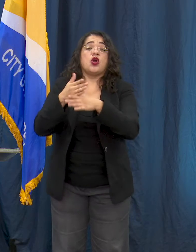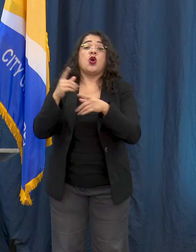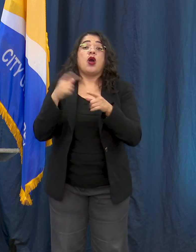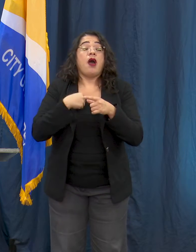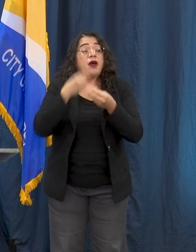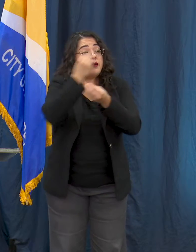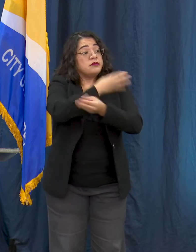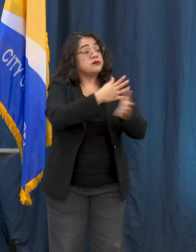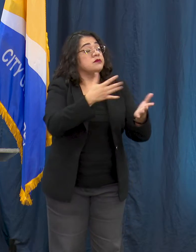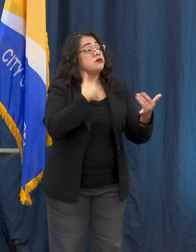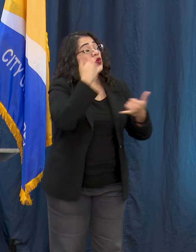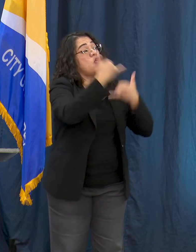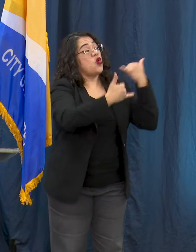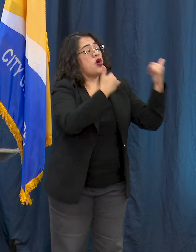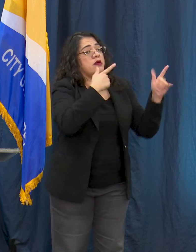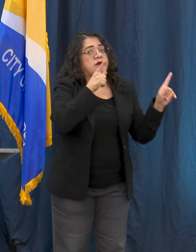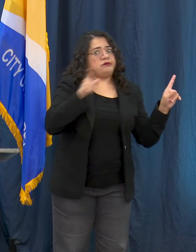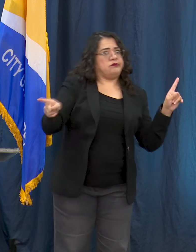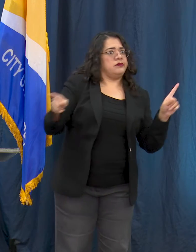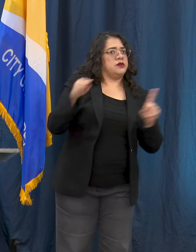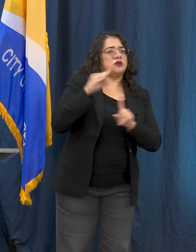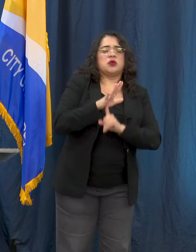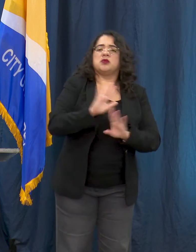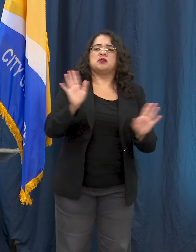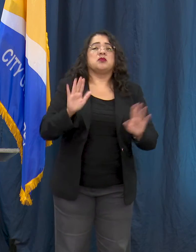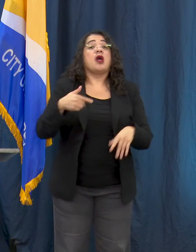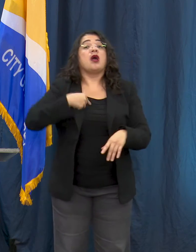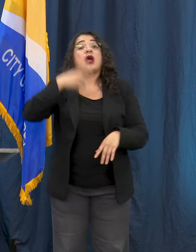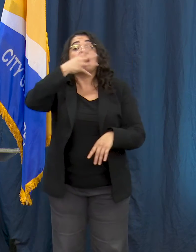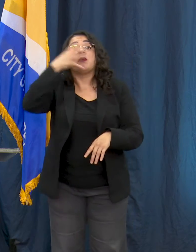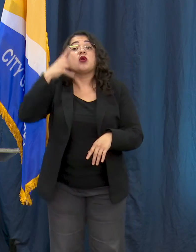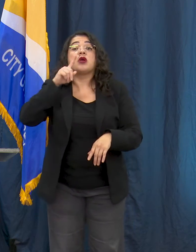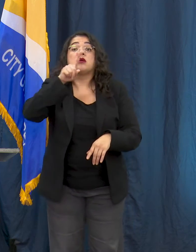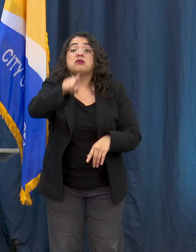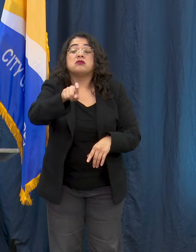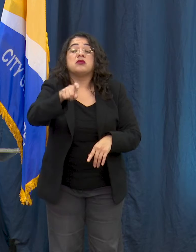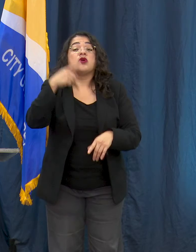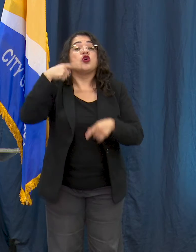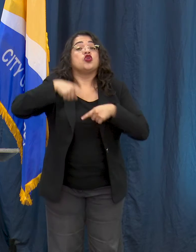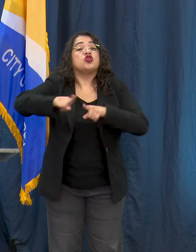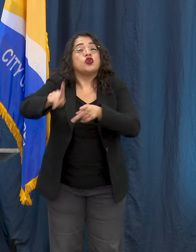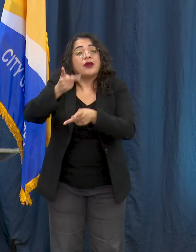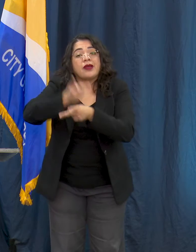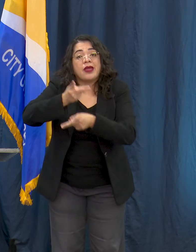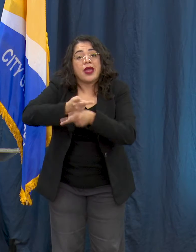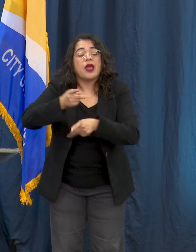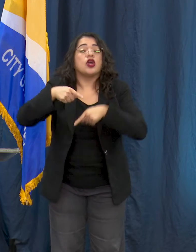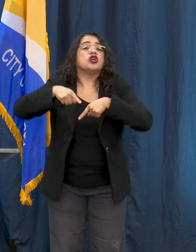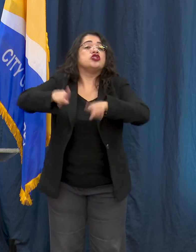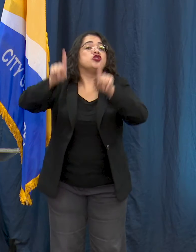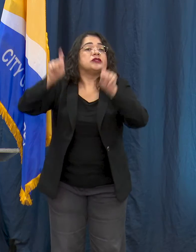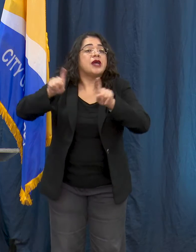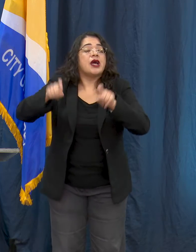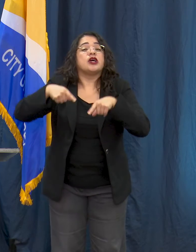You will not be asked about your immigration status during testing, care, or follow-up calls. You will also never be asked for your social security,